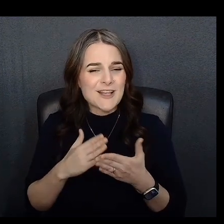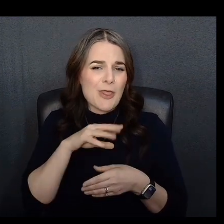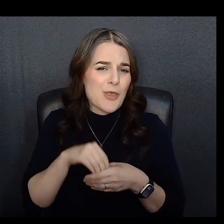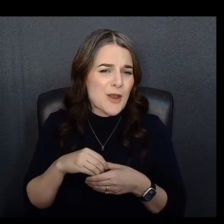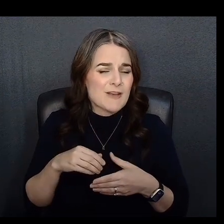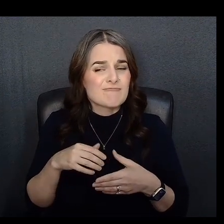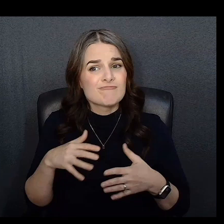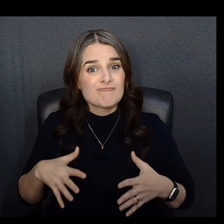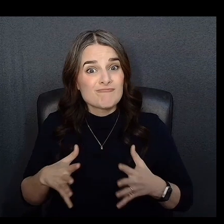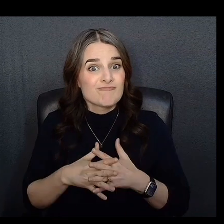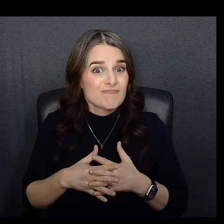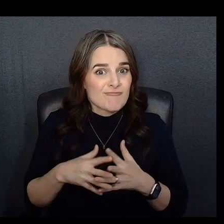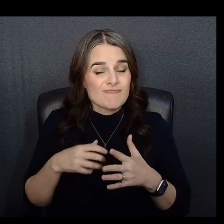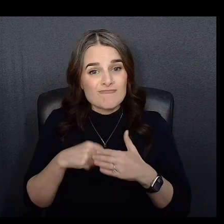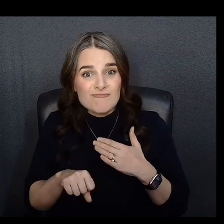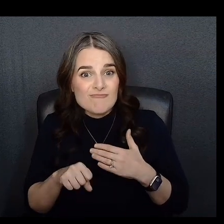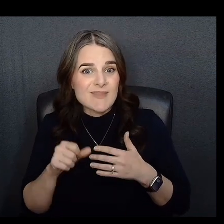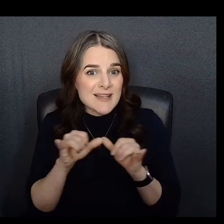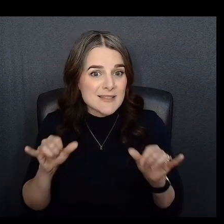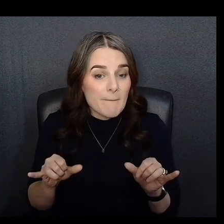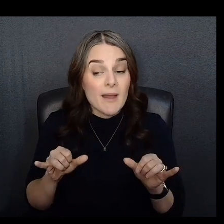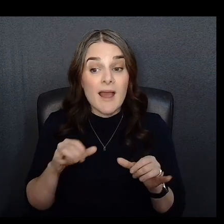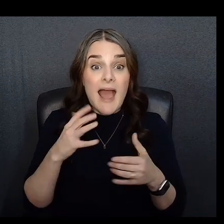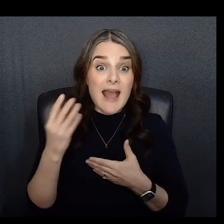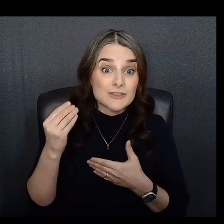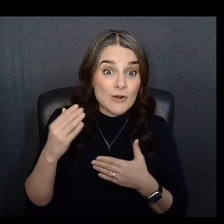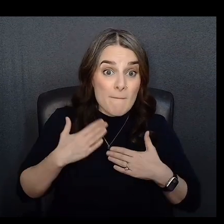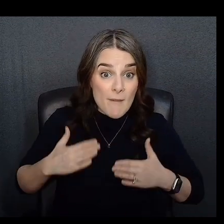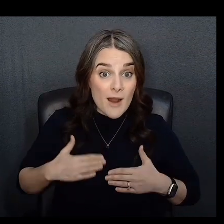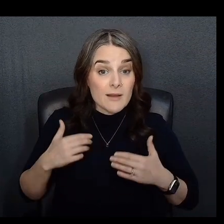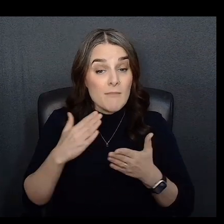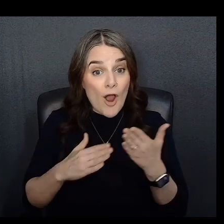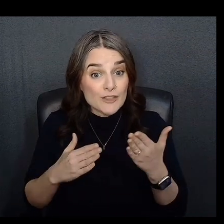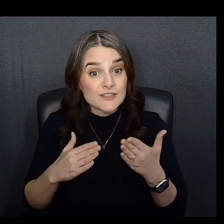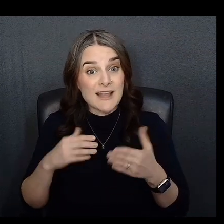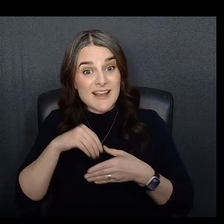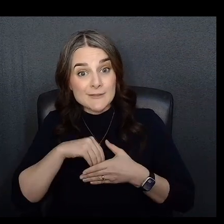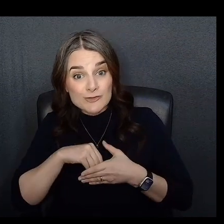parts, internal body parts, and then bodily functions is super important as well.